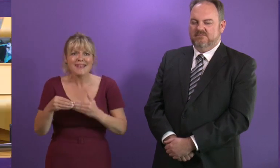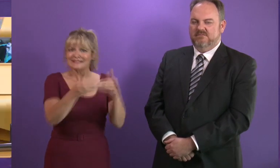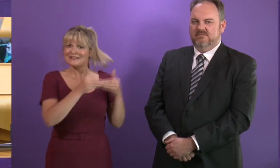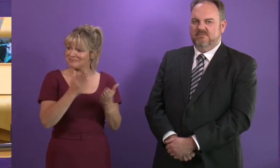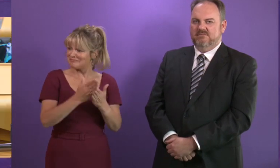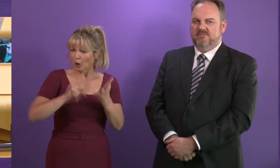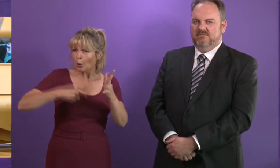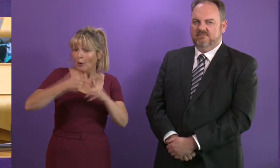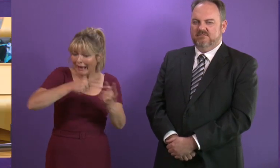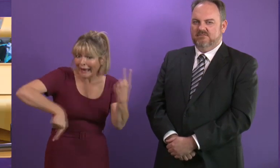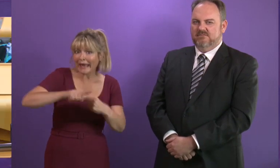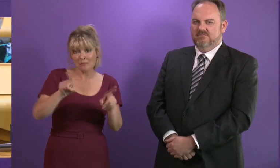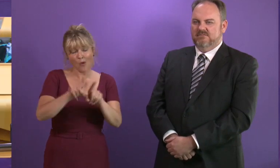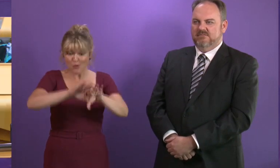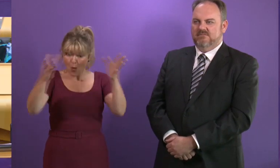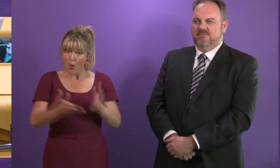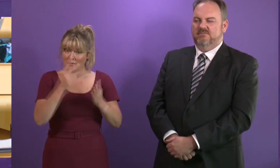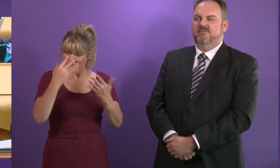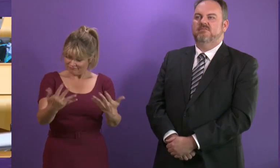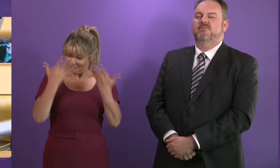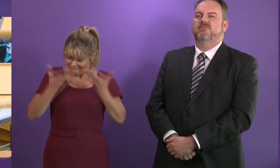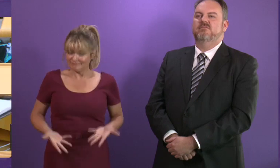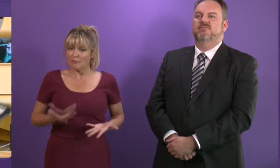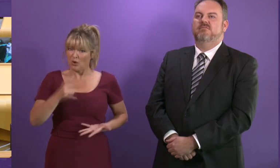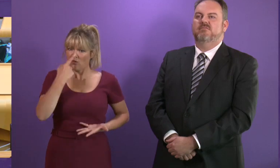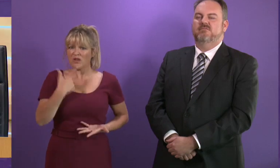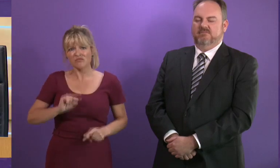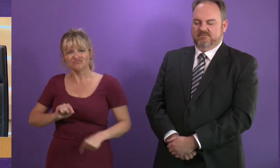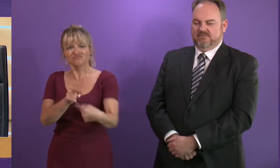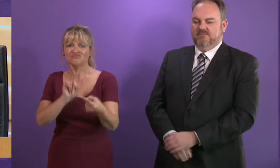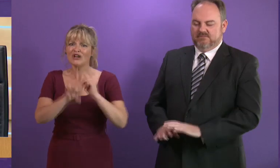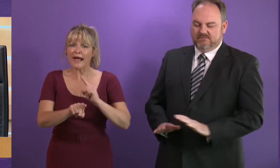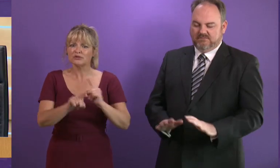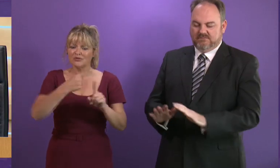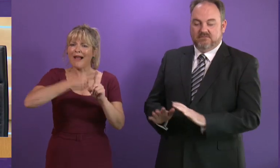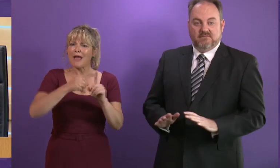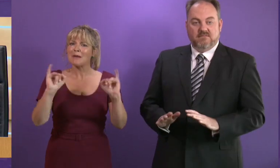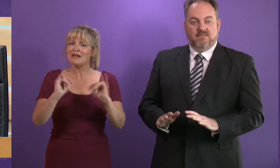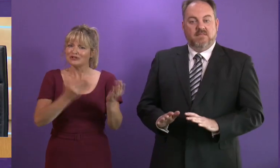as we face up to and address the climate emergency. National Testing (Five-year-olds) 4. Willie Rennie (North East Fife) (LD):